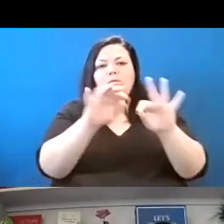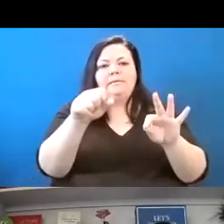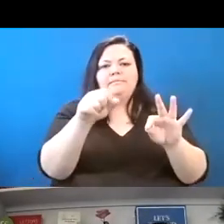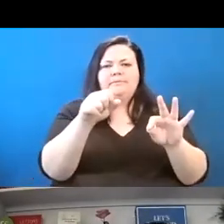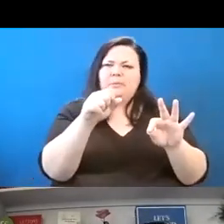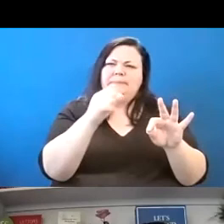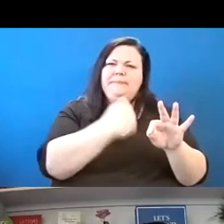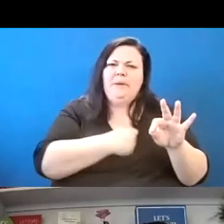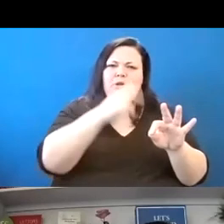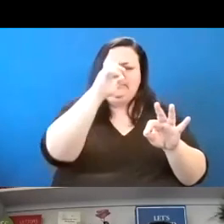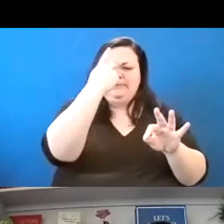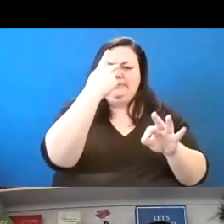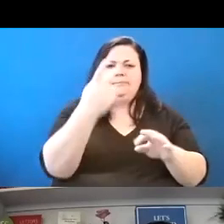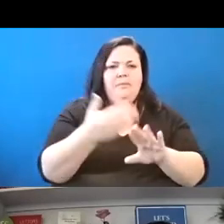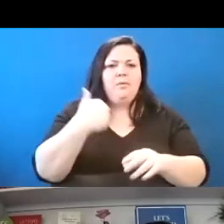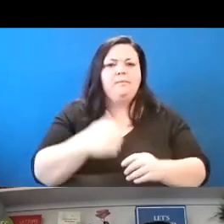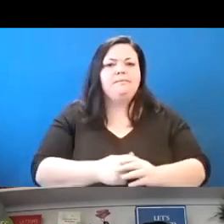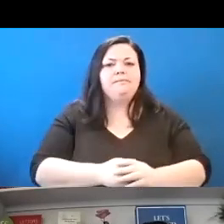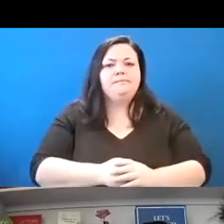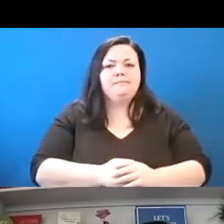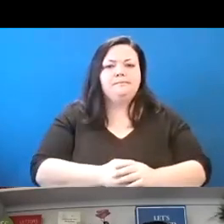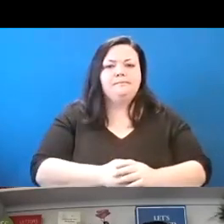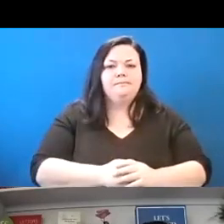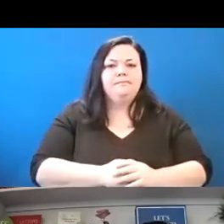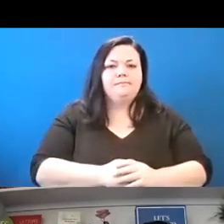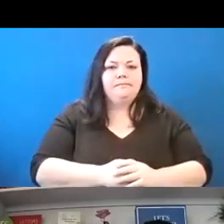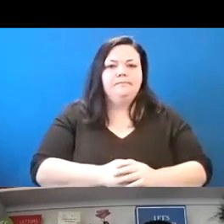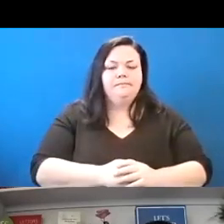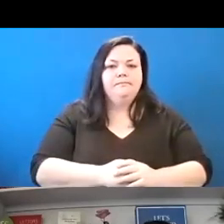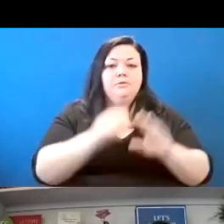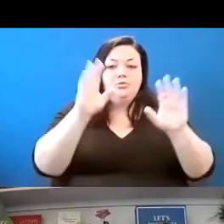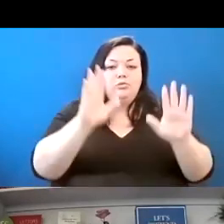earlier comment um yeah i think these are all great now when we think about how would we